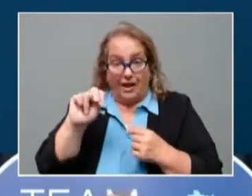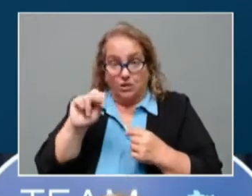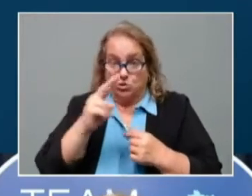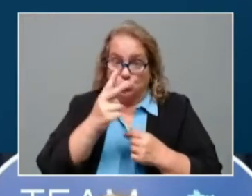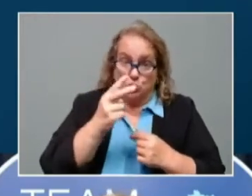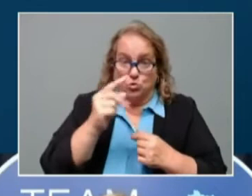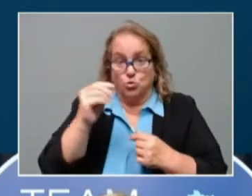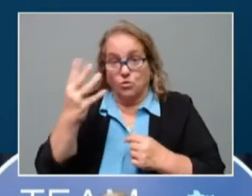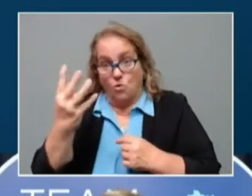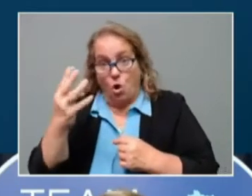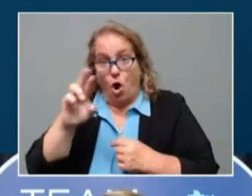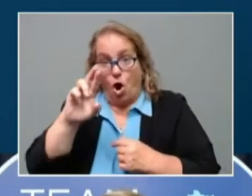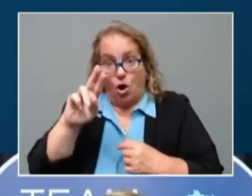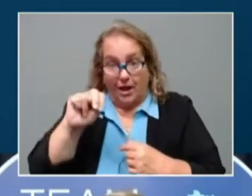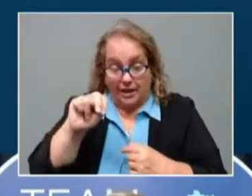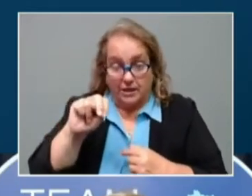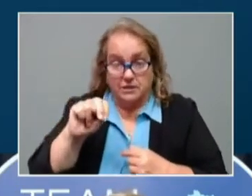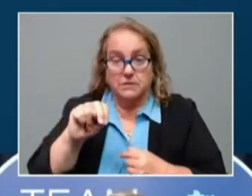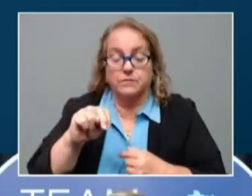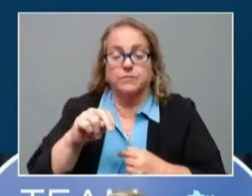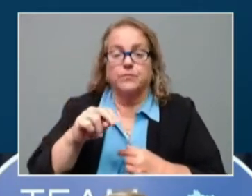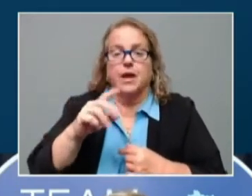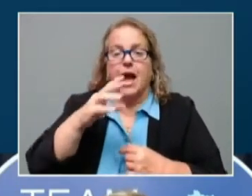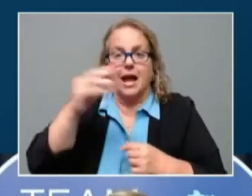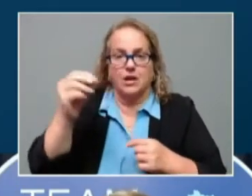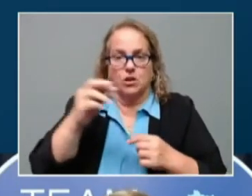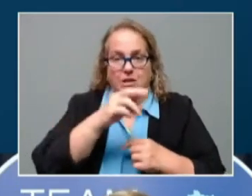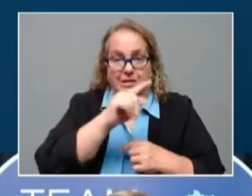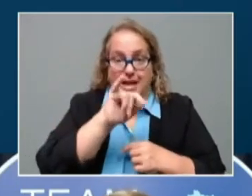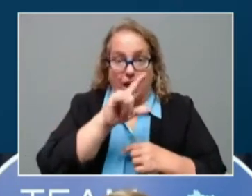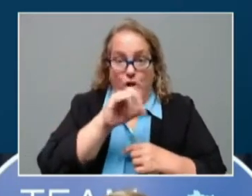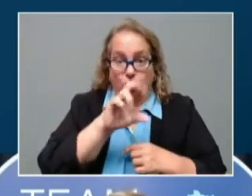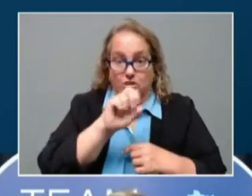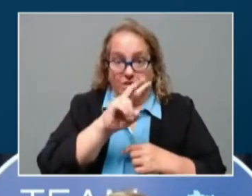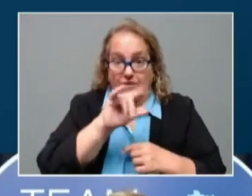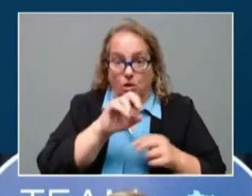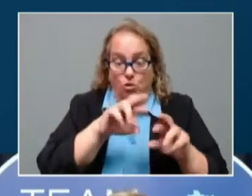regional hospital in Campbellsville and Middlesborough a Rh hospital in